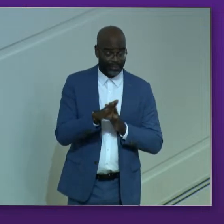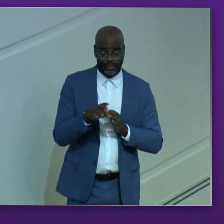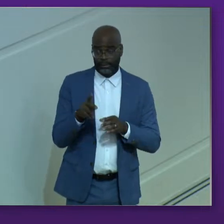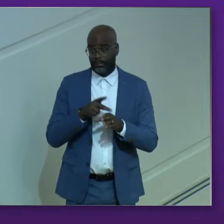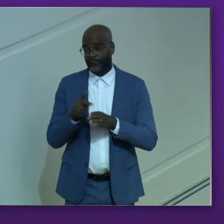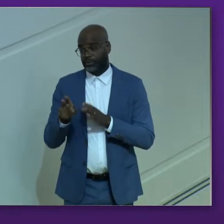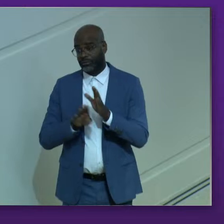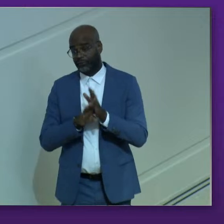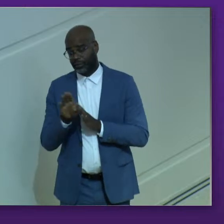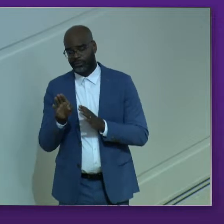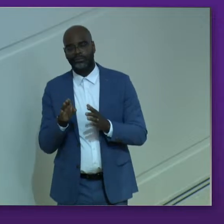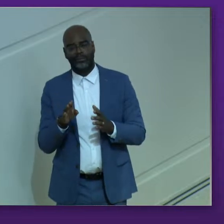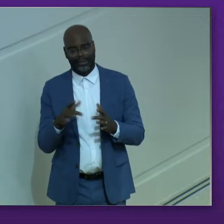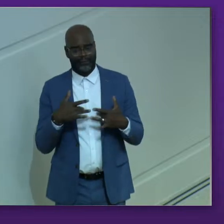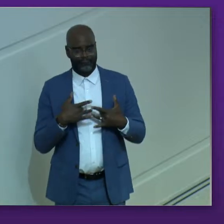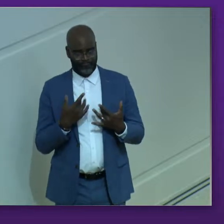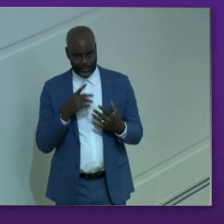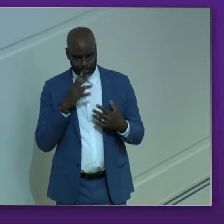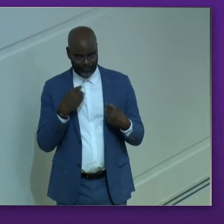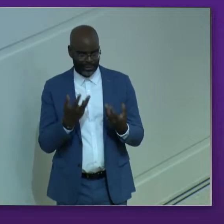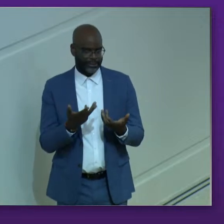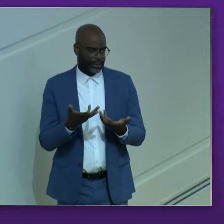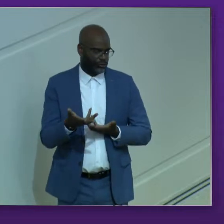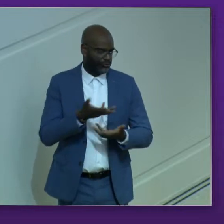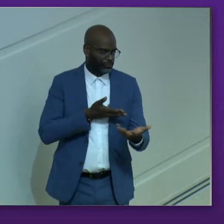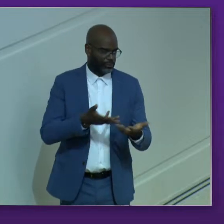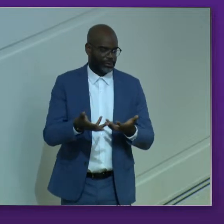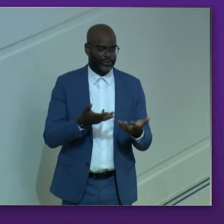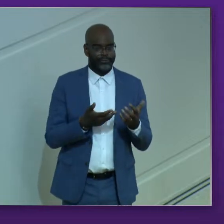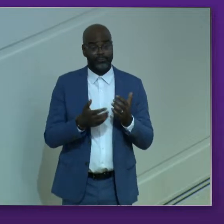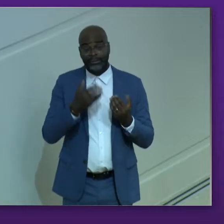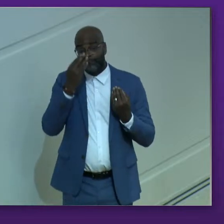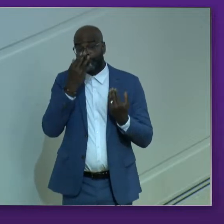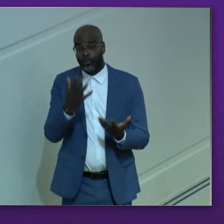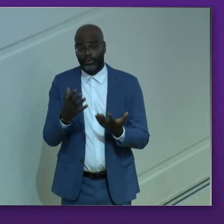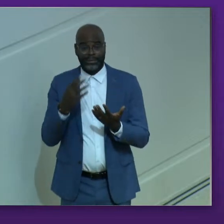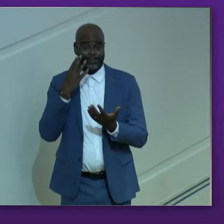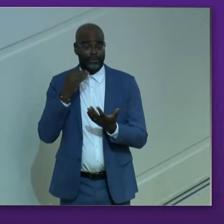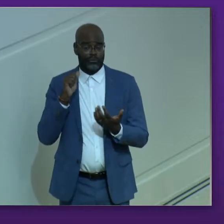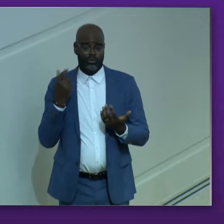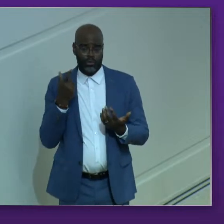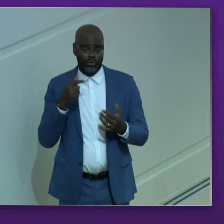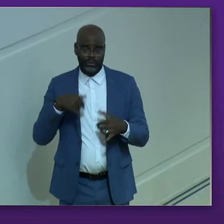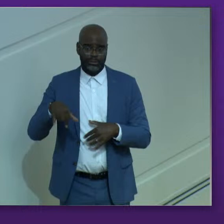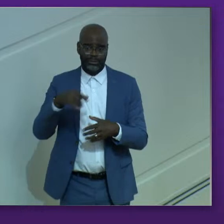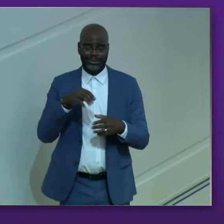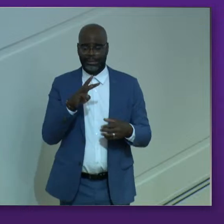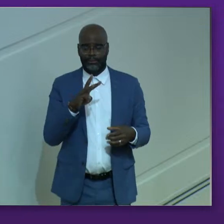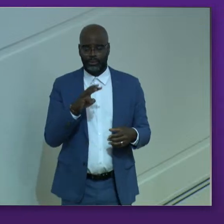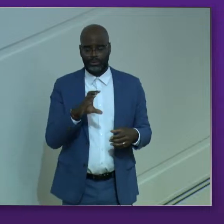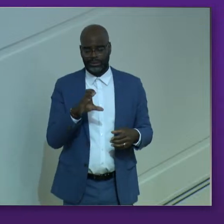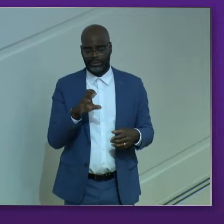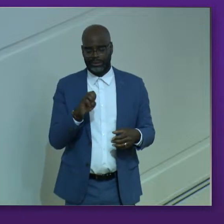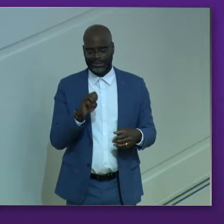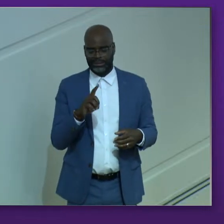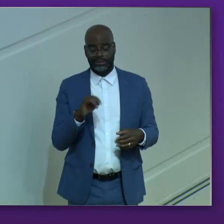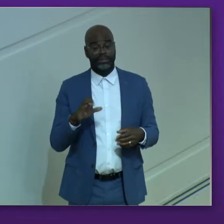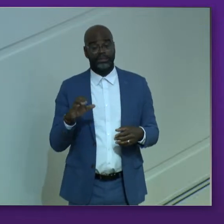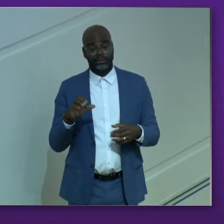WDCE AND HELD THEM . [LISTING NAMES] PLUS BUILDING IT DREW OVER 400 COMMUNITY MEMBERS GIVING THEM AN